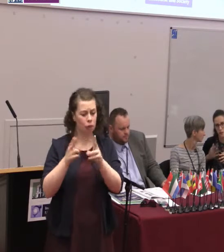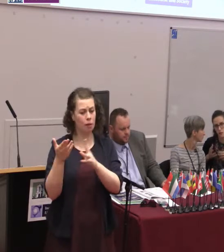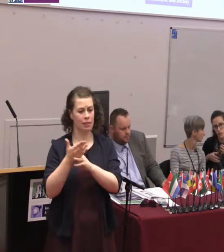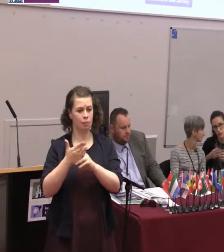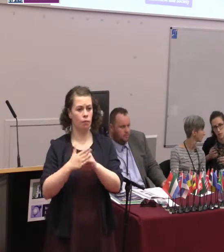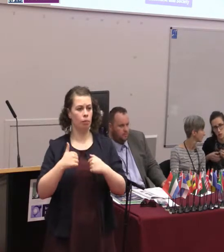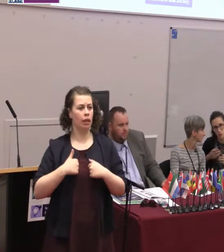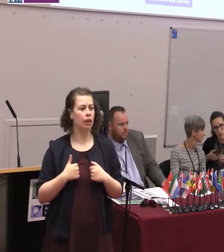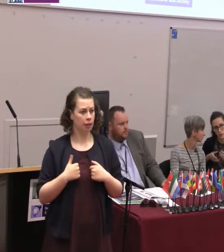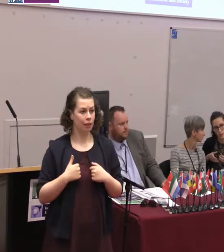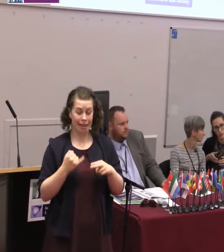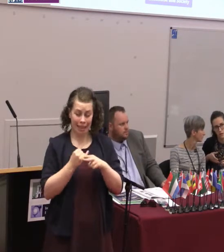the community.